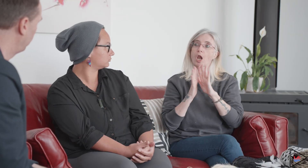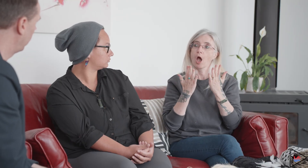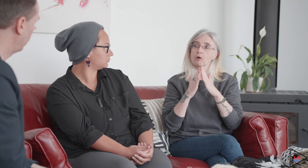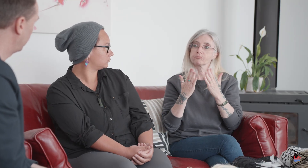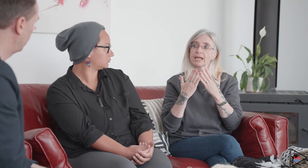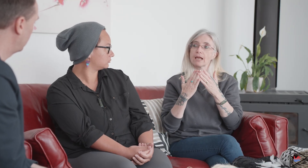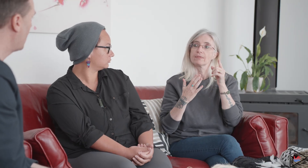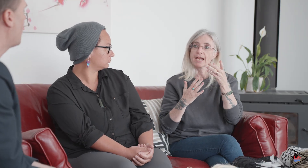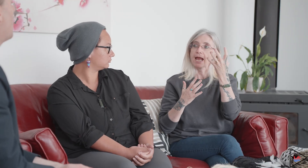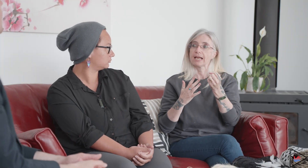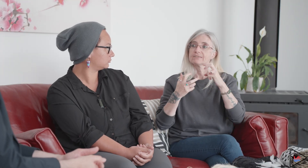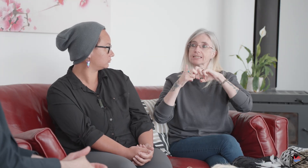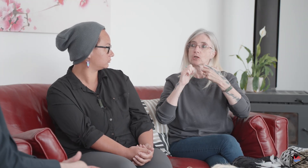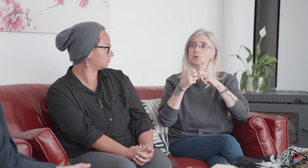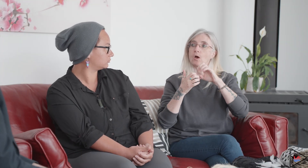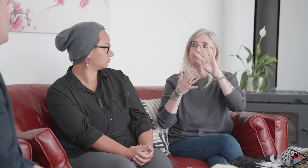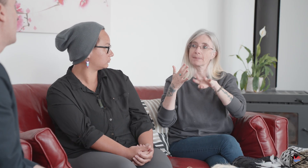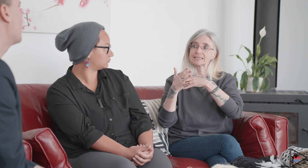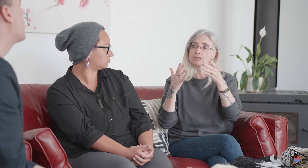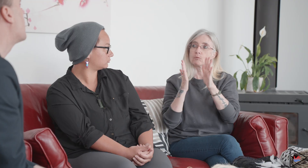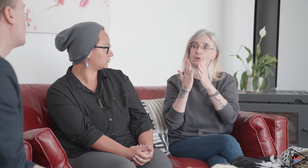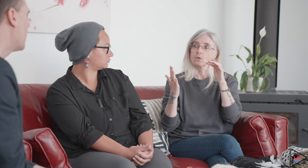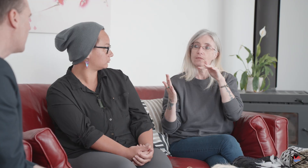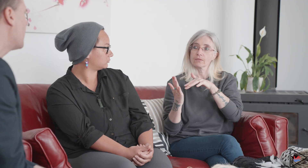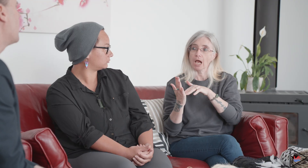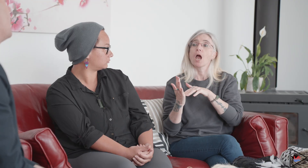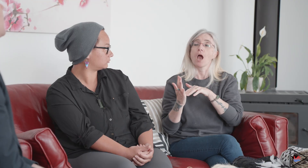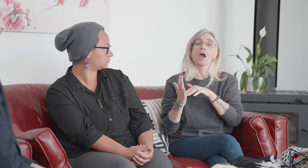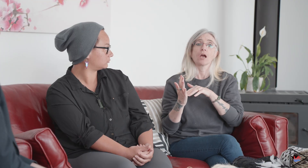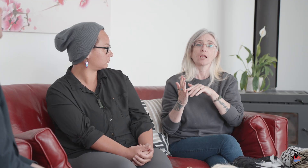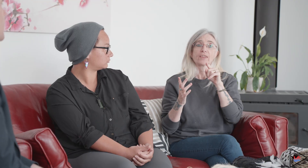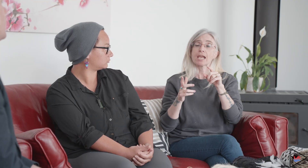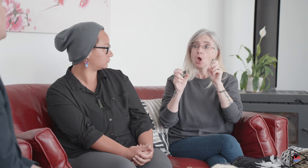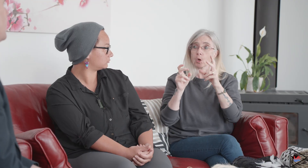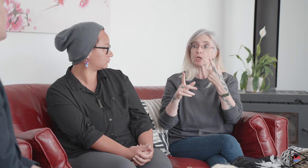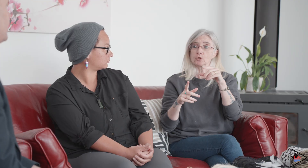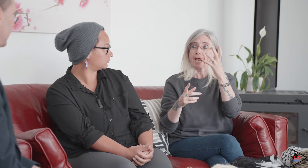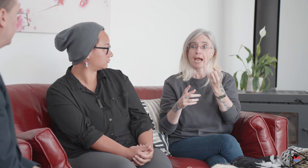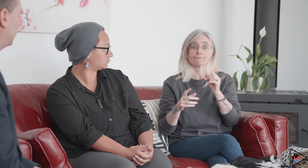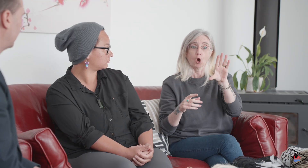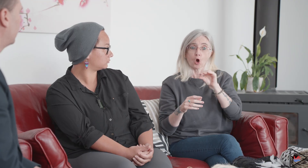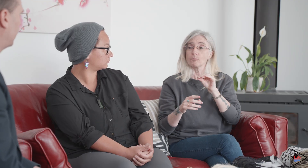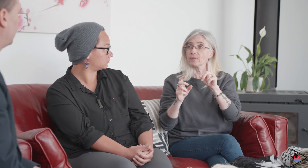You could go to the library. They have tāniko pattern books, things like that there. So it's